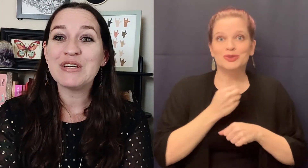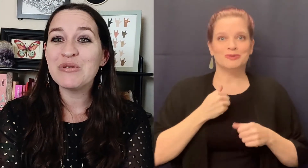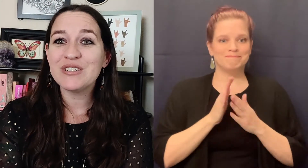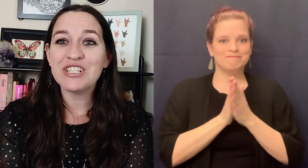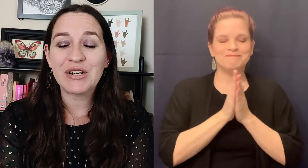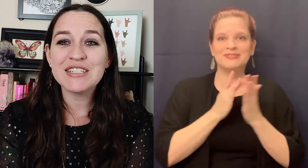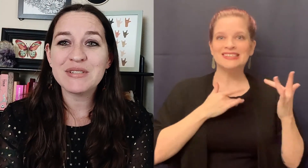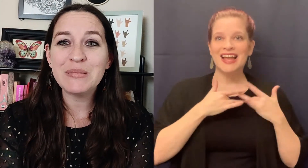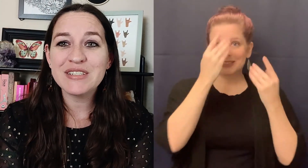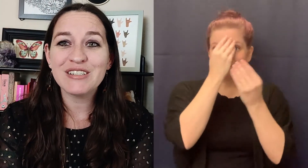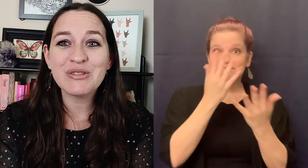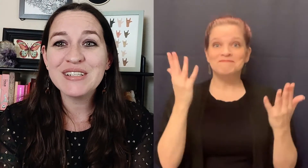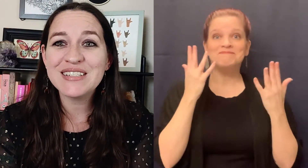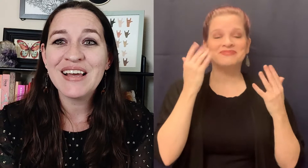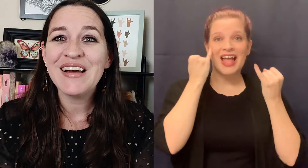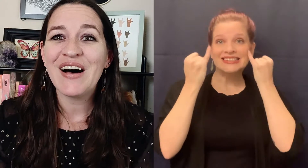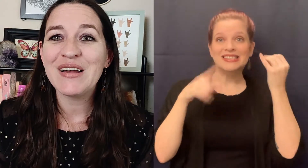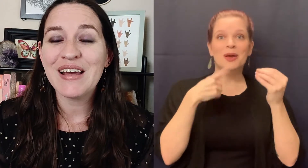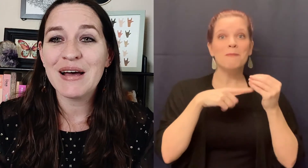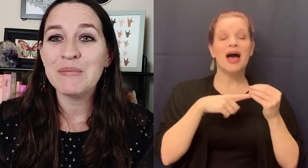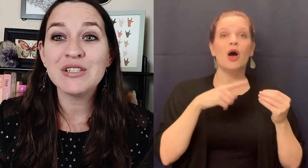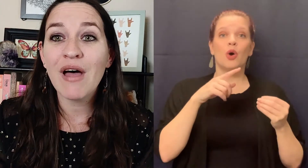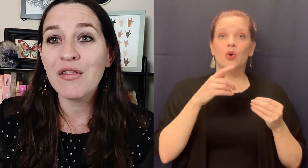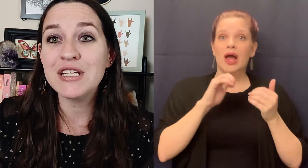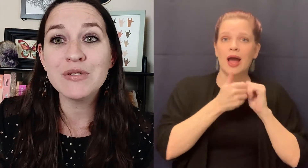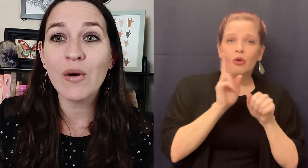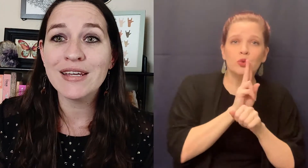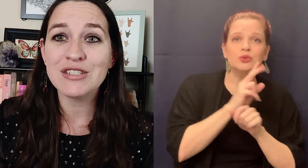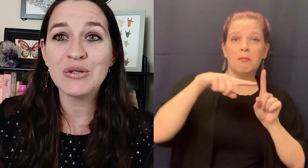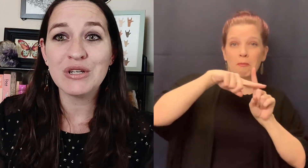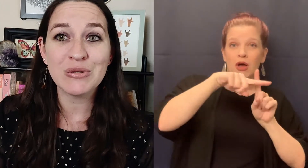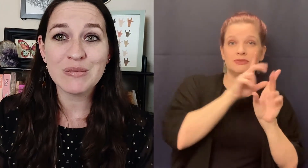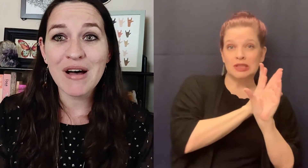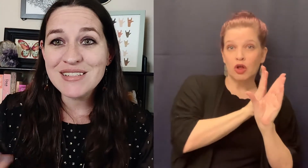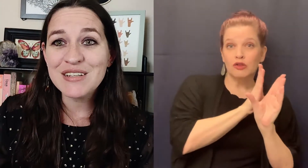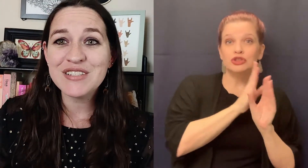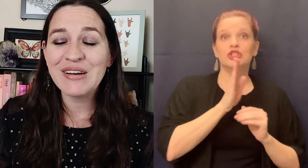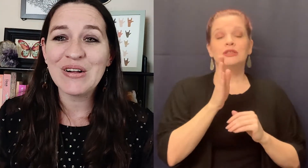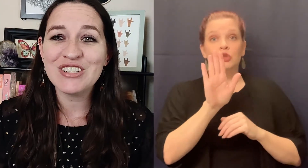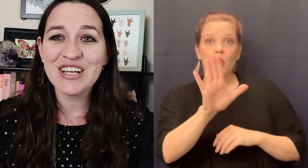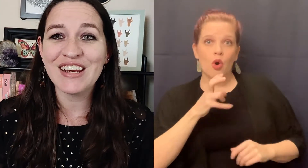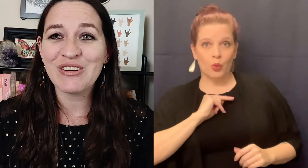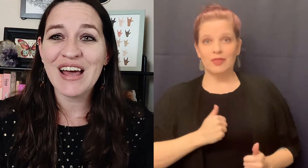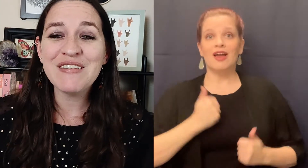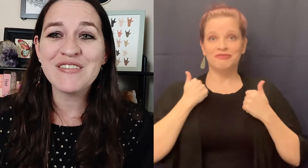Looking forward to sharing some tips and tricks on mental health tips, ways to use positive psychology in your life.